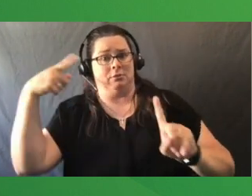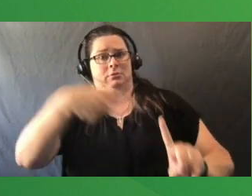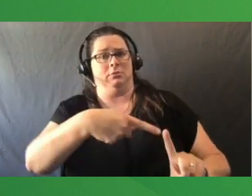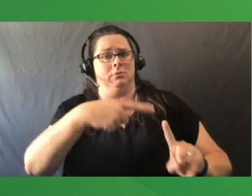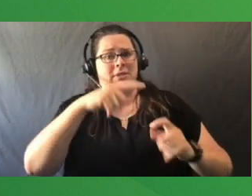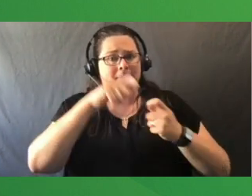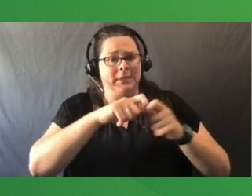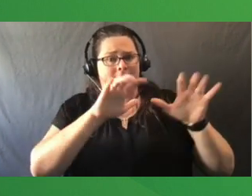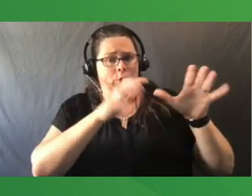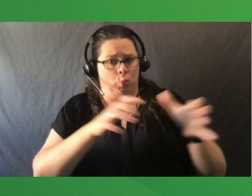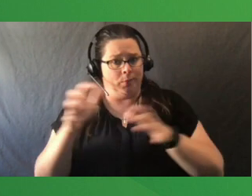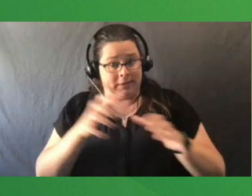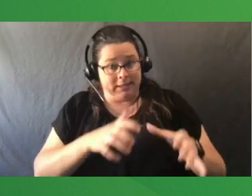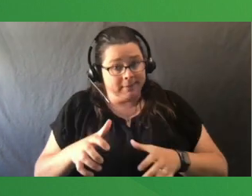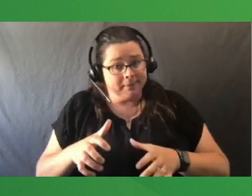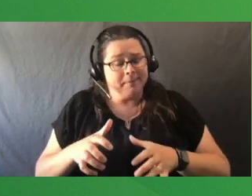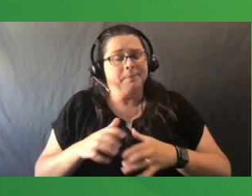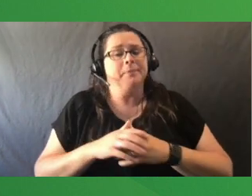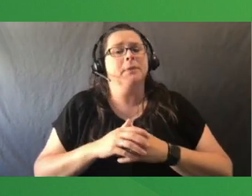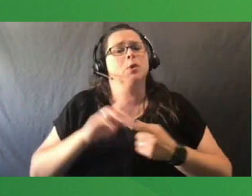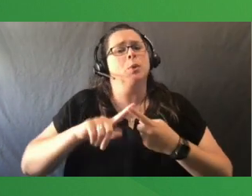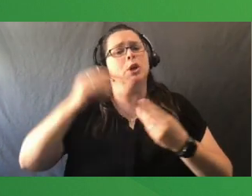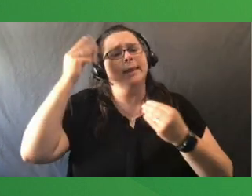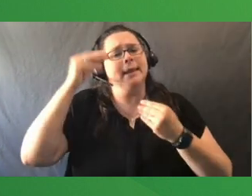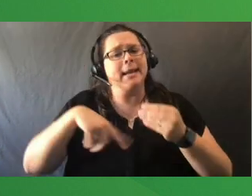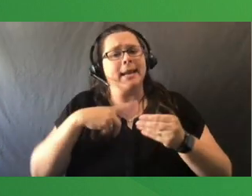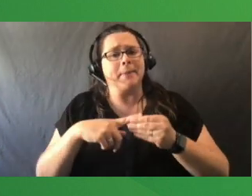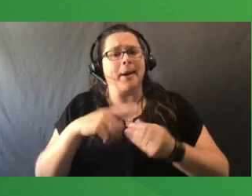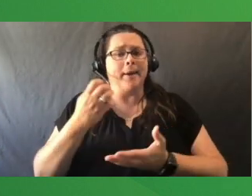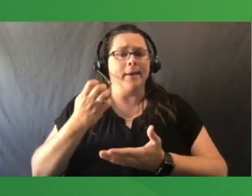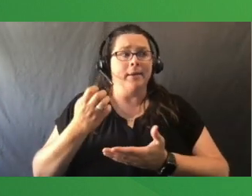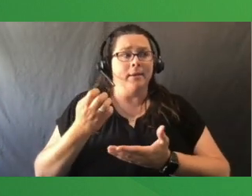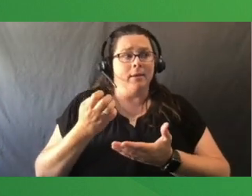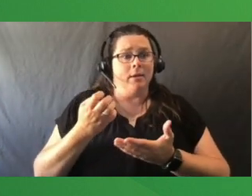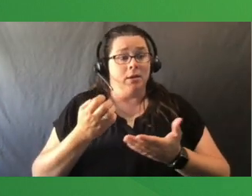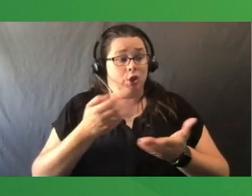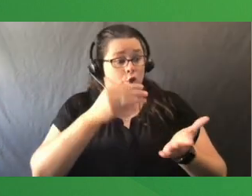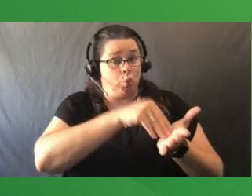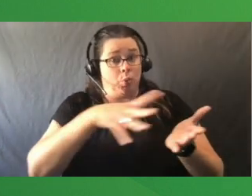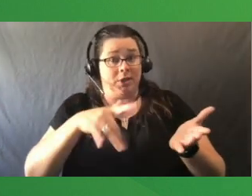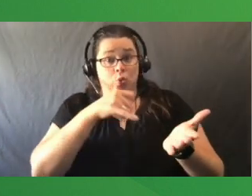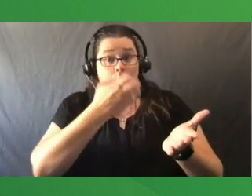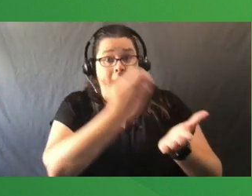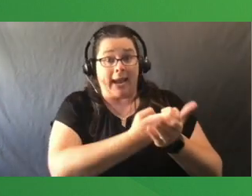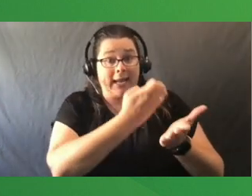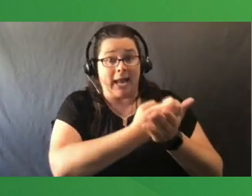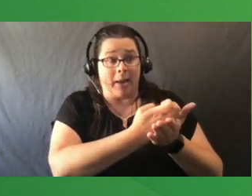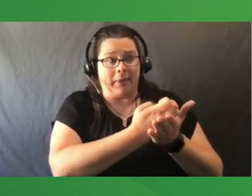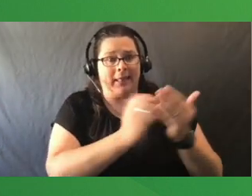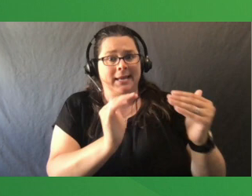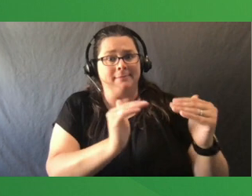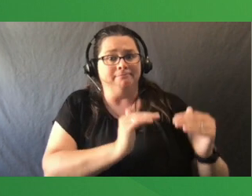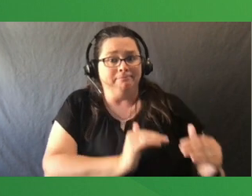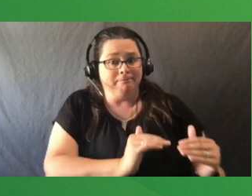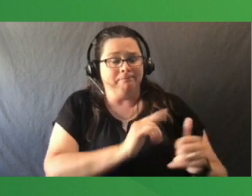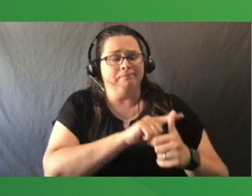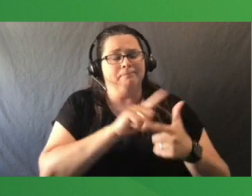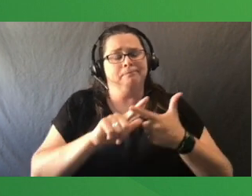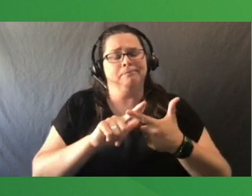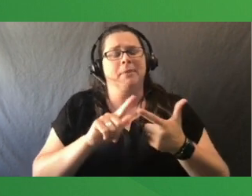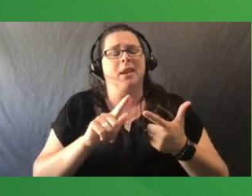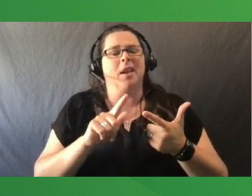So when you're thinking about economically disadvantaged, multi language learners, folks